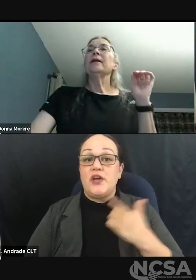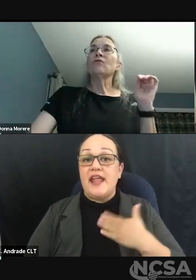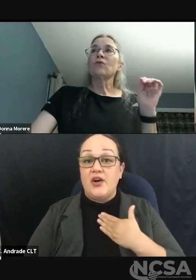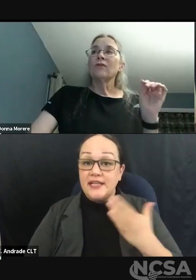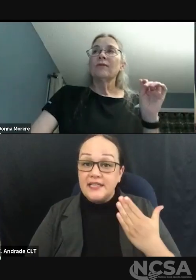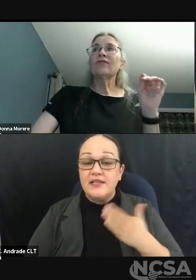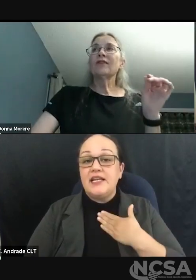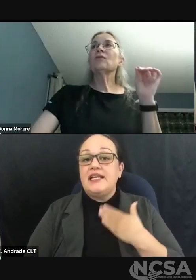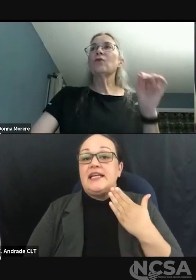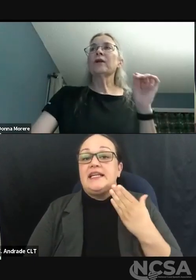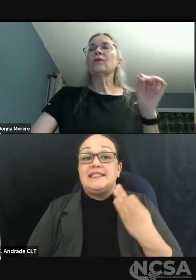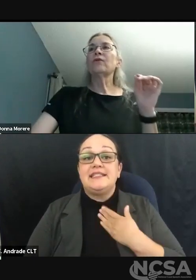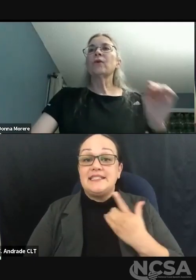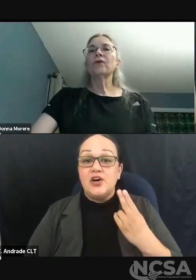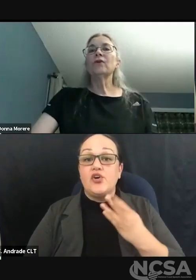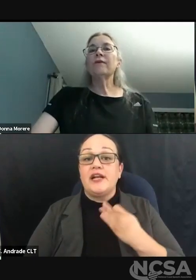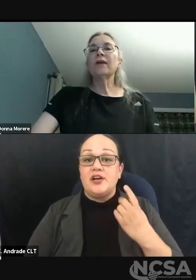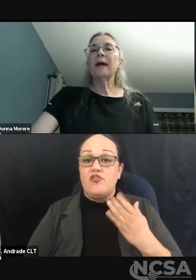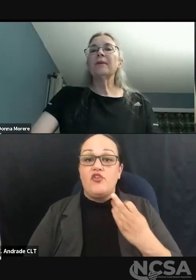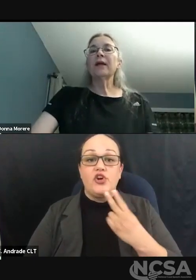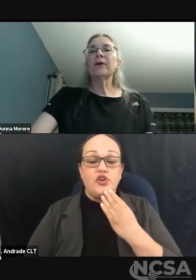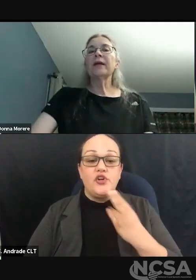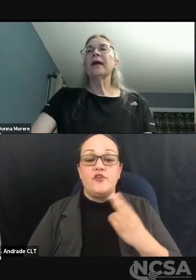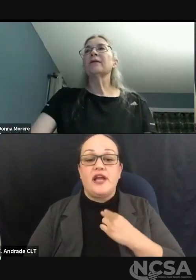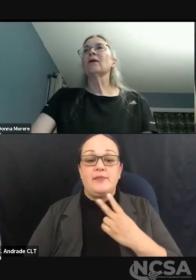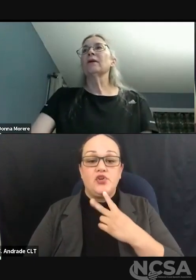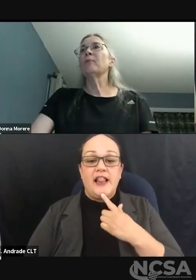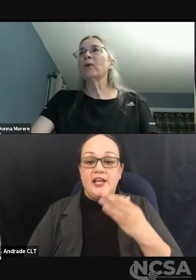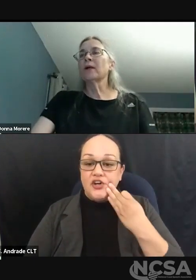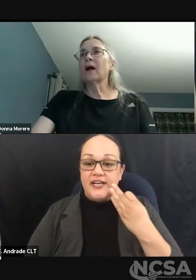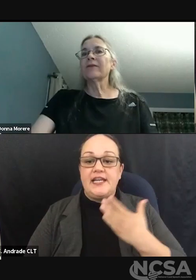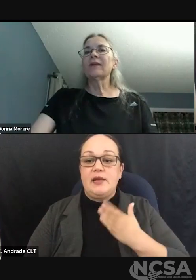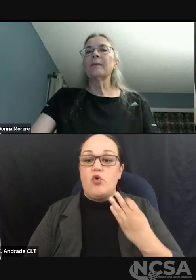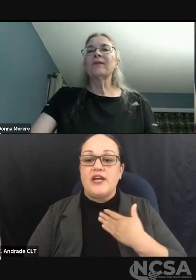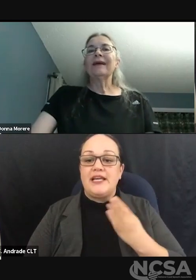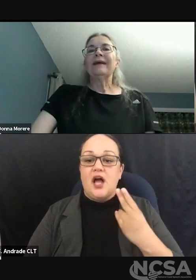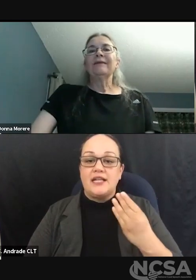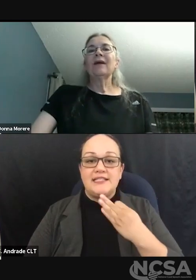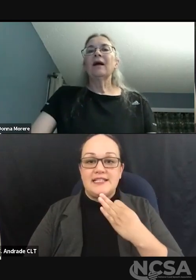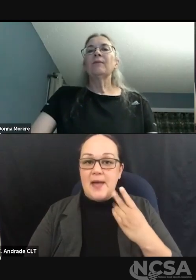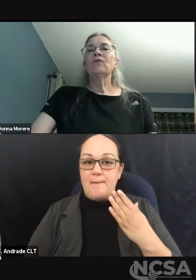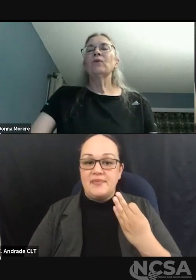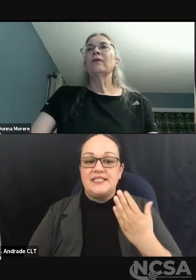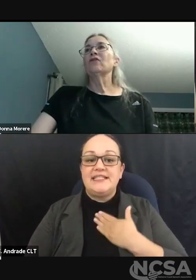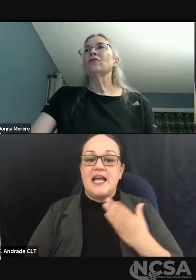It's still critical for new vocabulary and important concepts, times when the